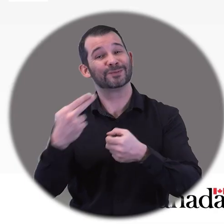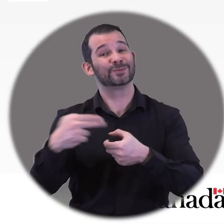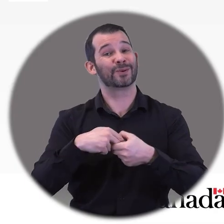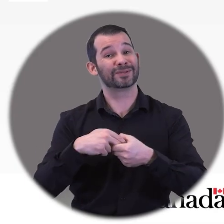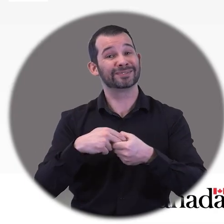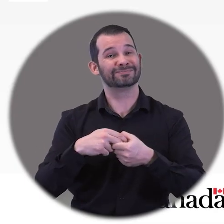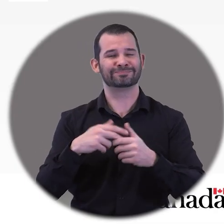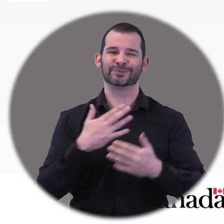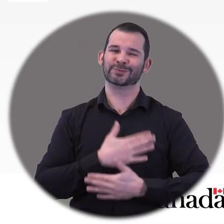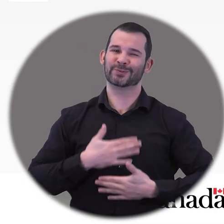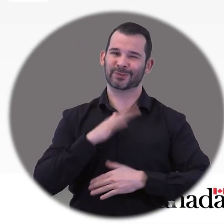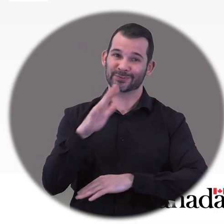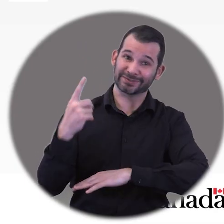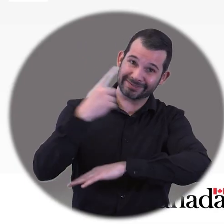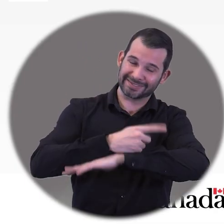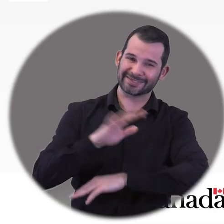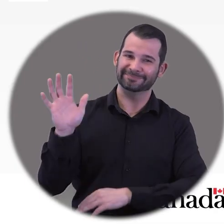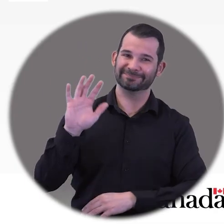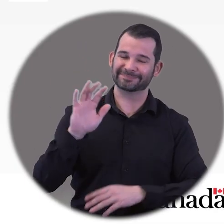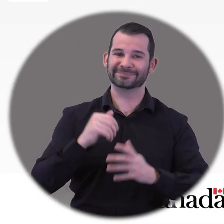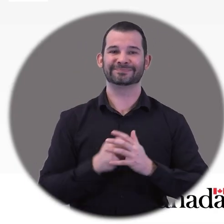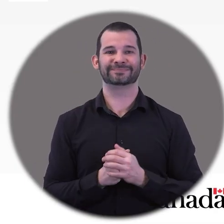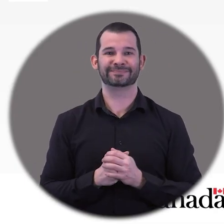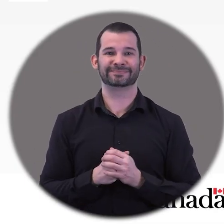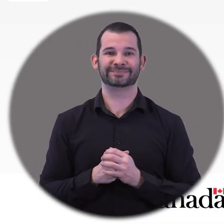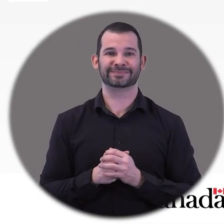Thank you for joining us and enjoy your day.